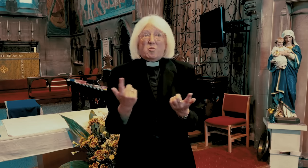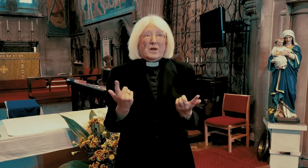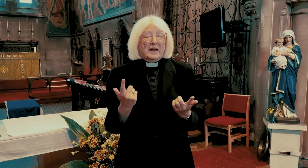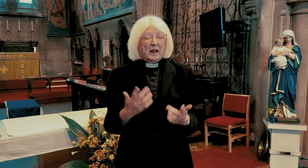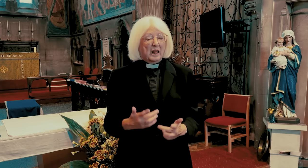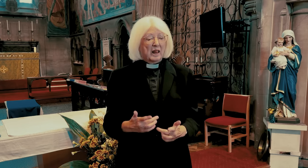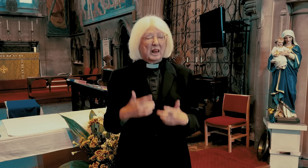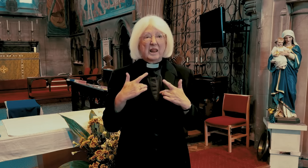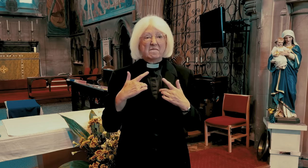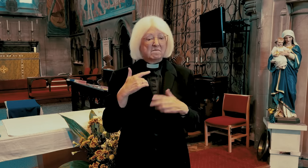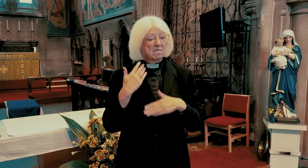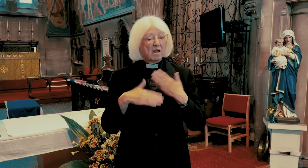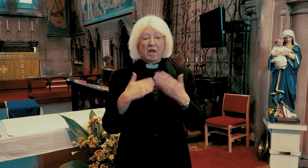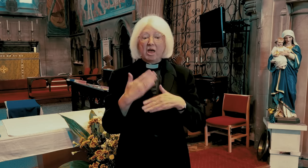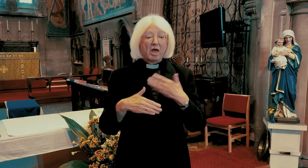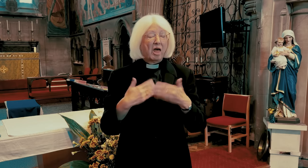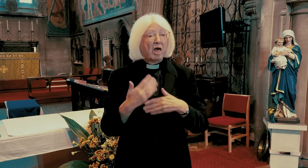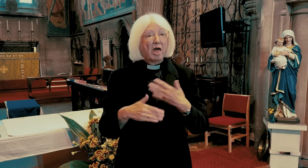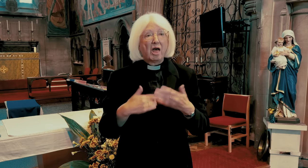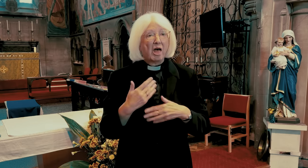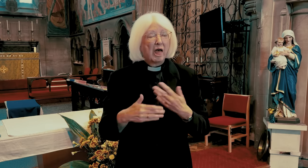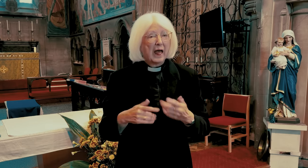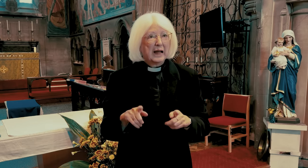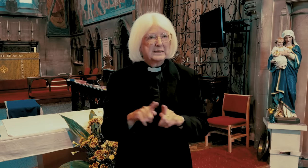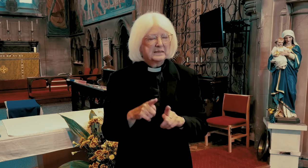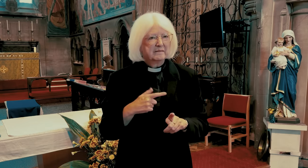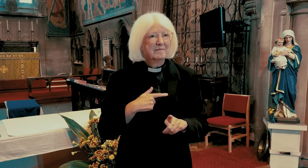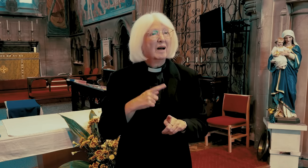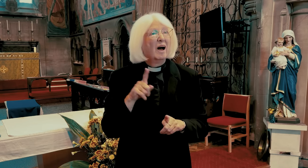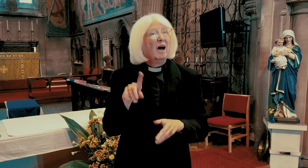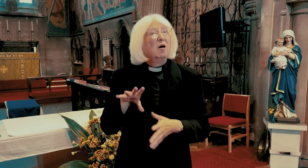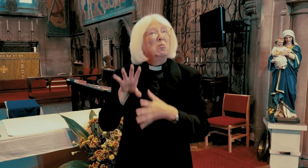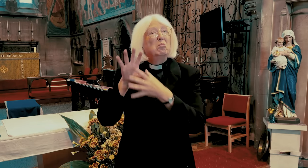For living as if we were ashamed to belong to your Son;